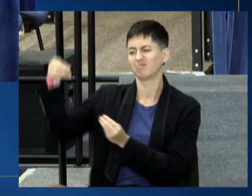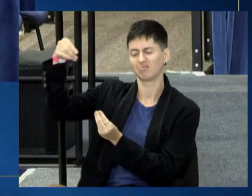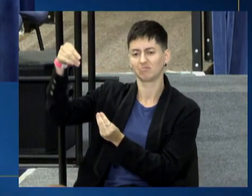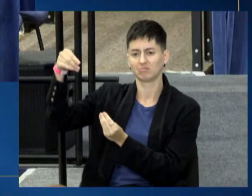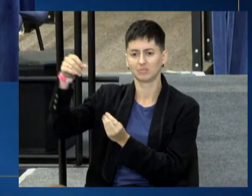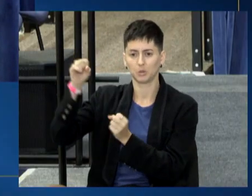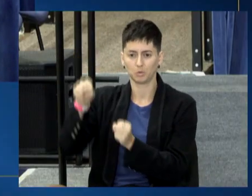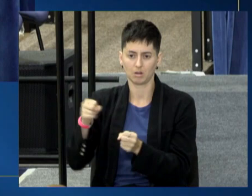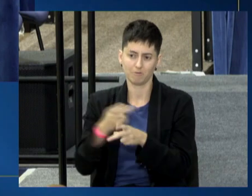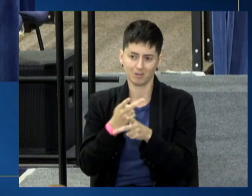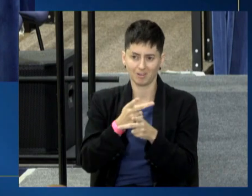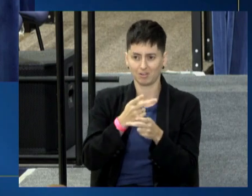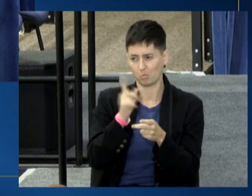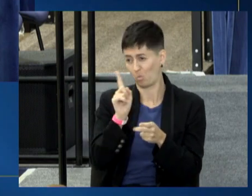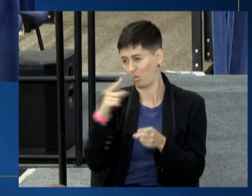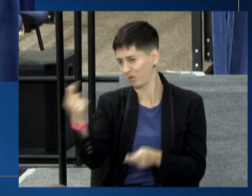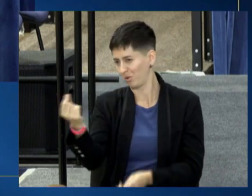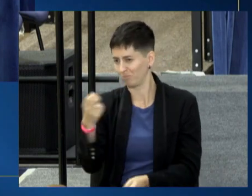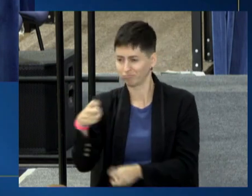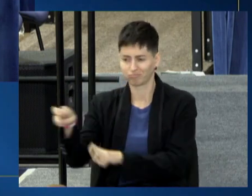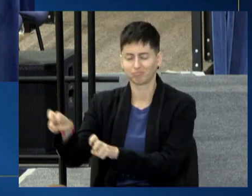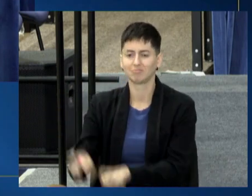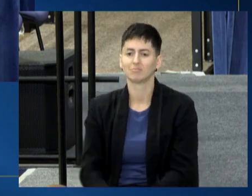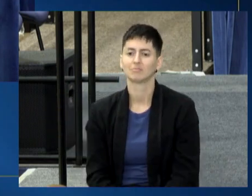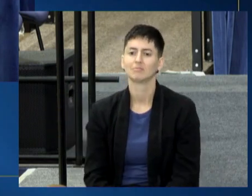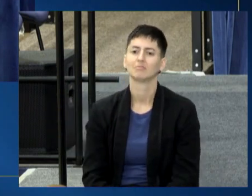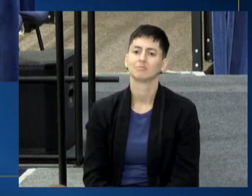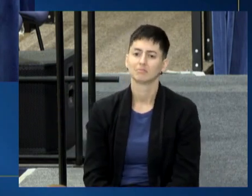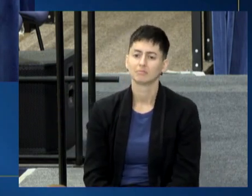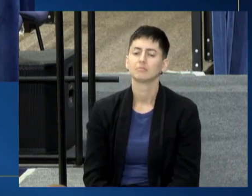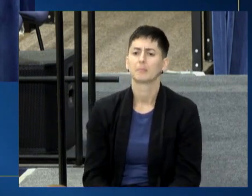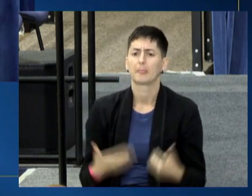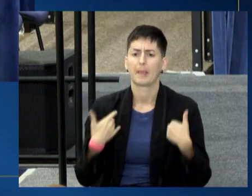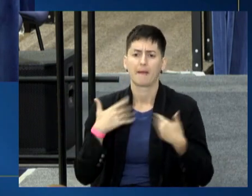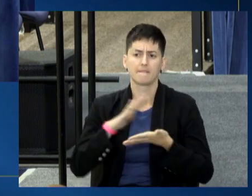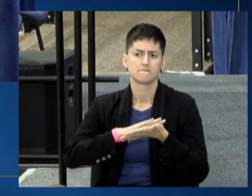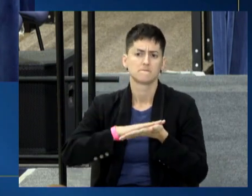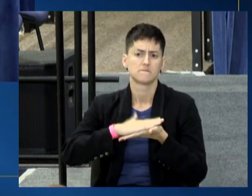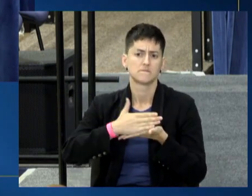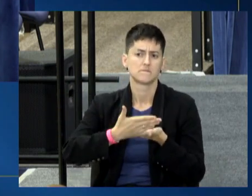And then also, we have a MacBook that somebody I think left at the security desk. So,